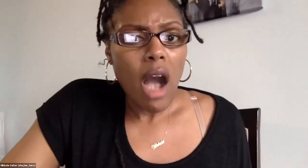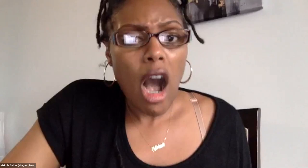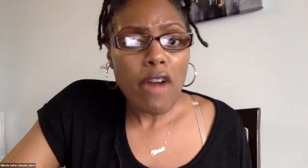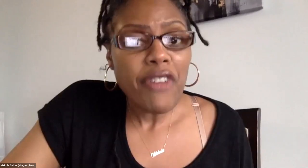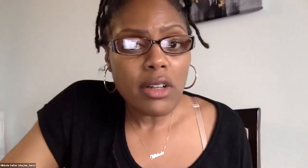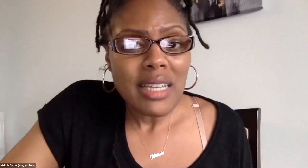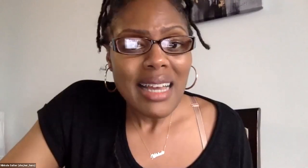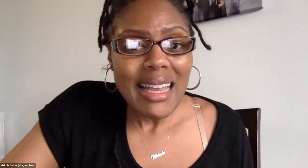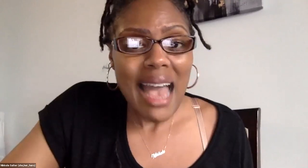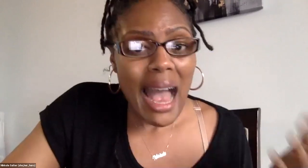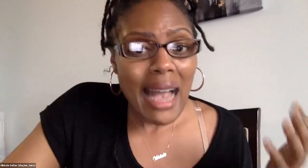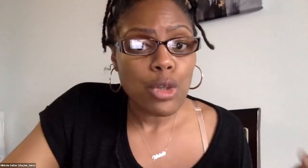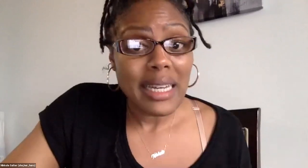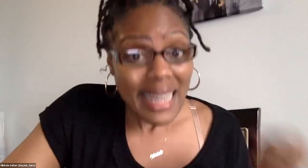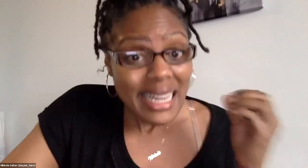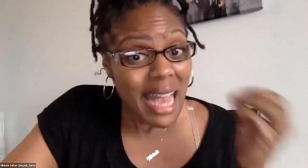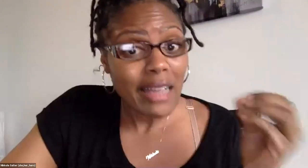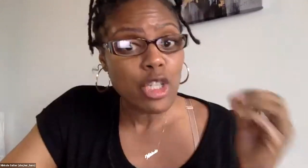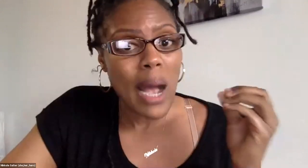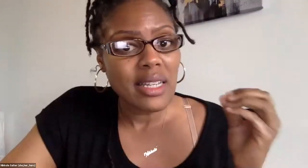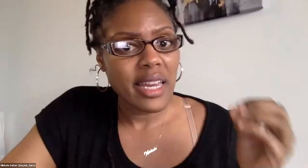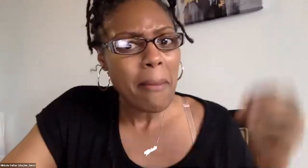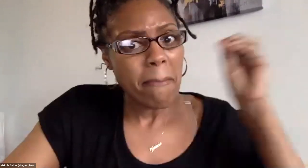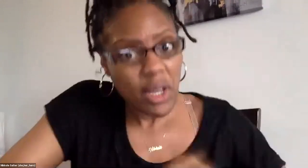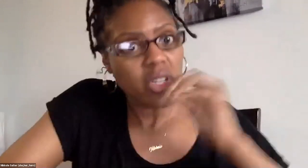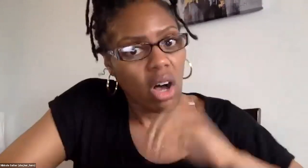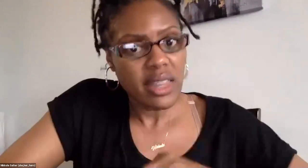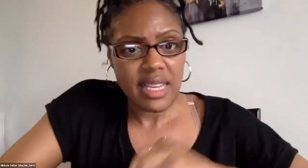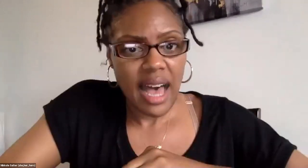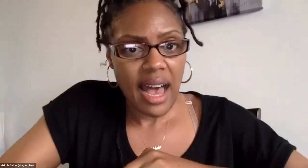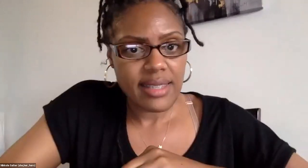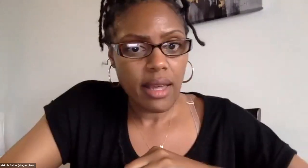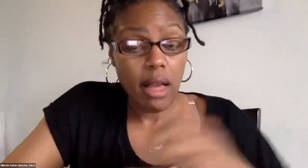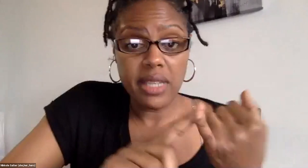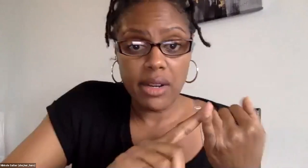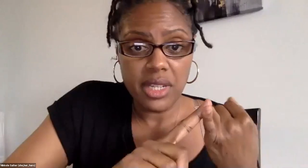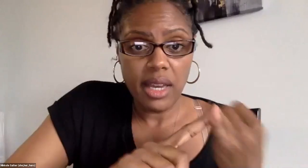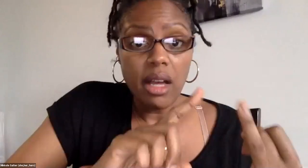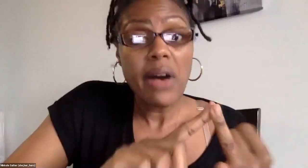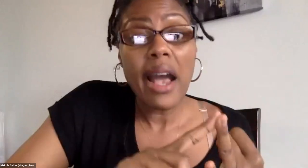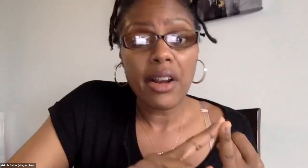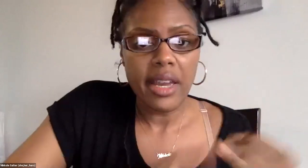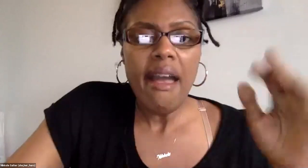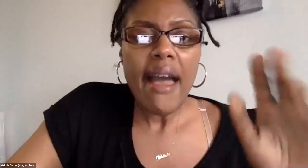Our field is actually, in actuality, built on these lies of scarcity, of hierarchy.